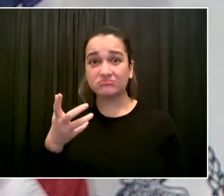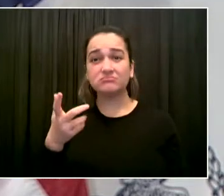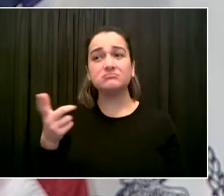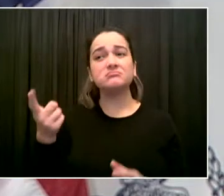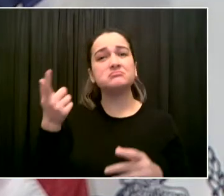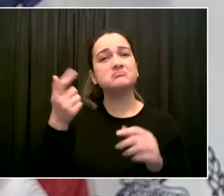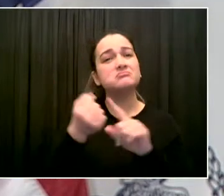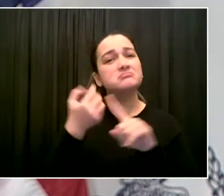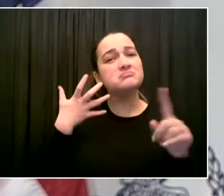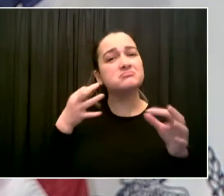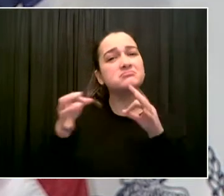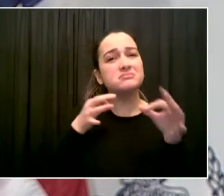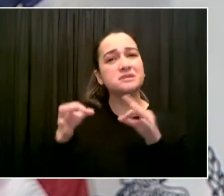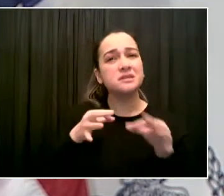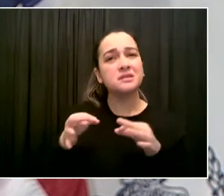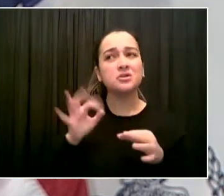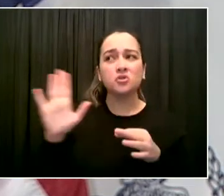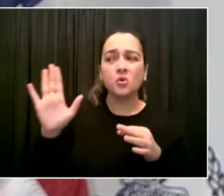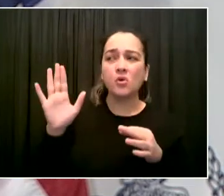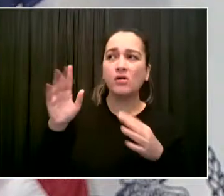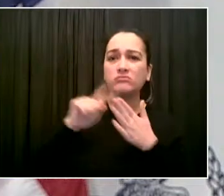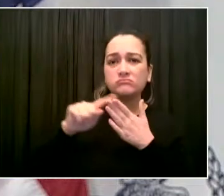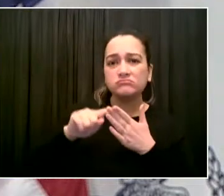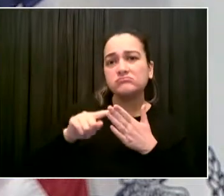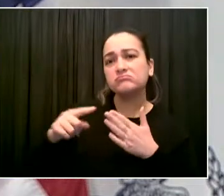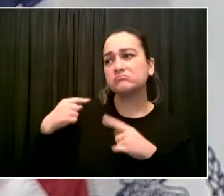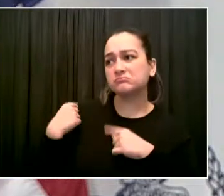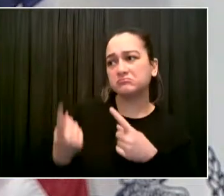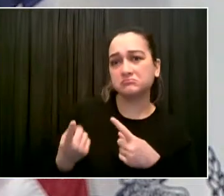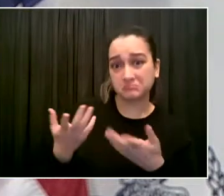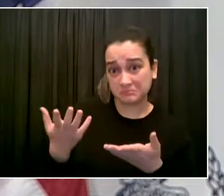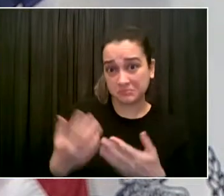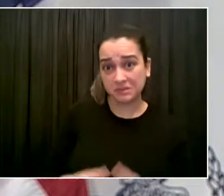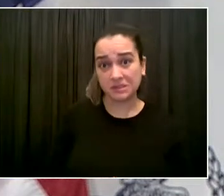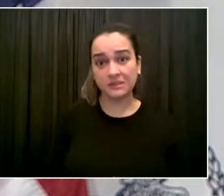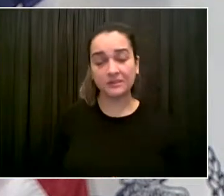INTERNATIONAL WHY THERE IS A BODDY OF EVIDENCE THAT THESE KINDS OF